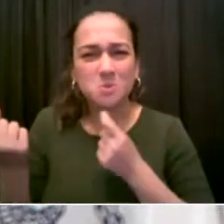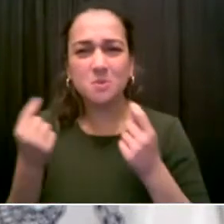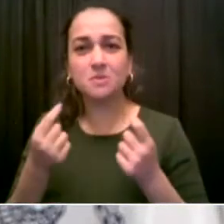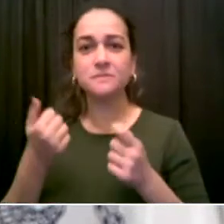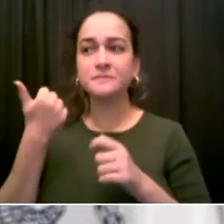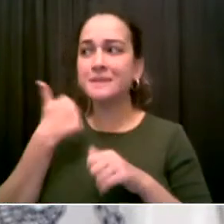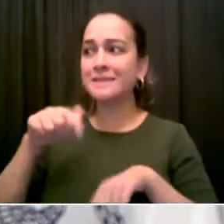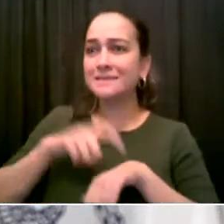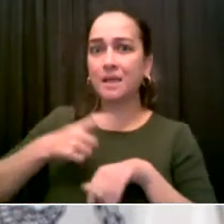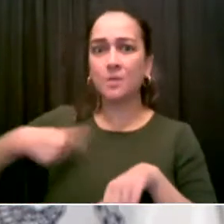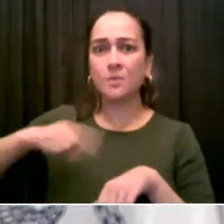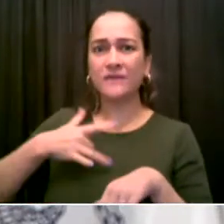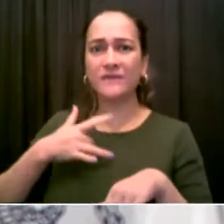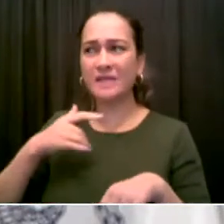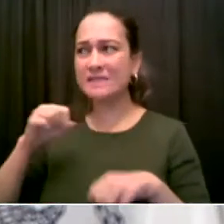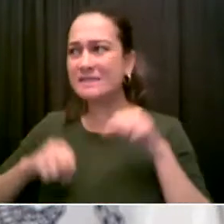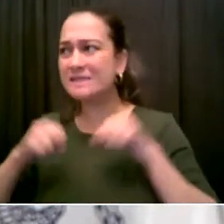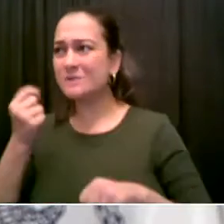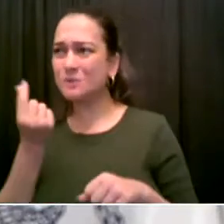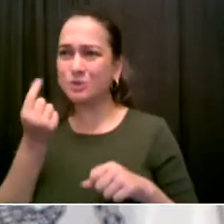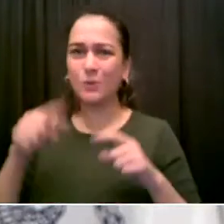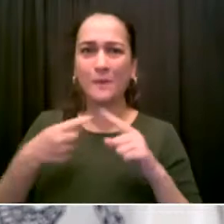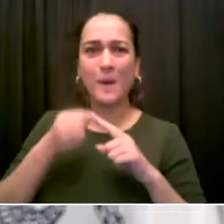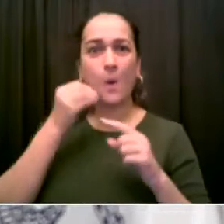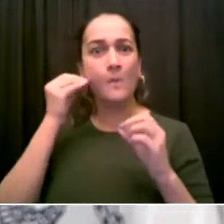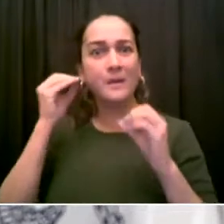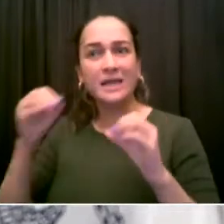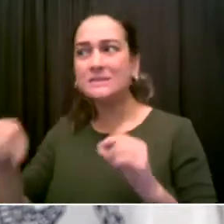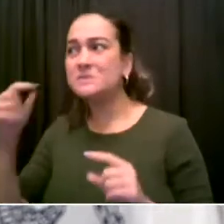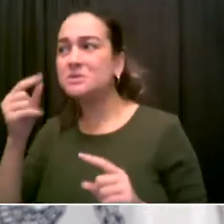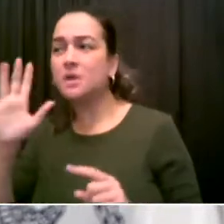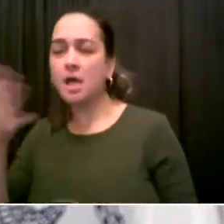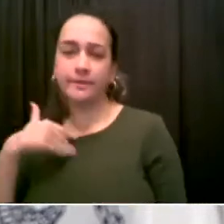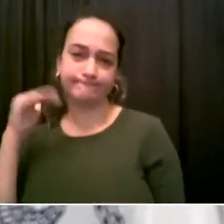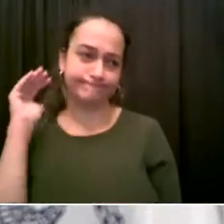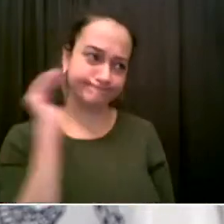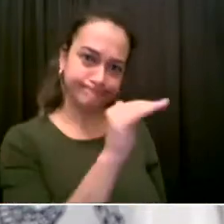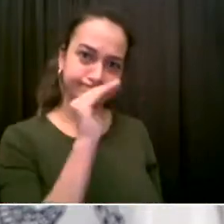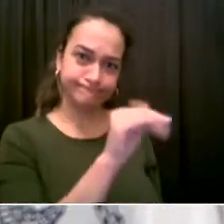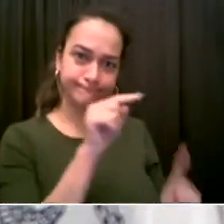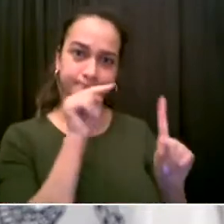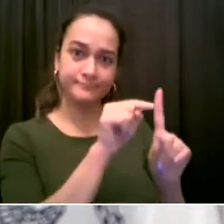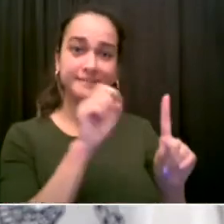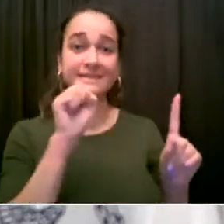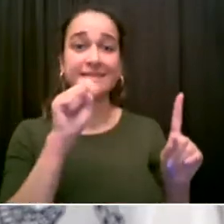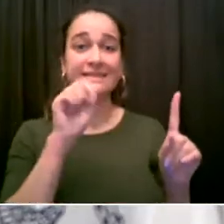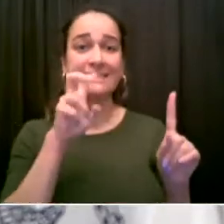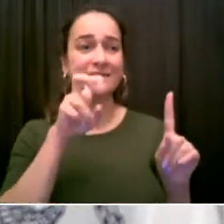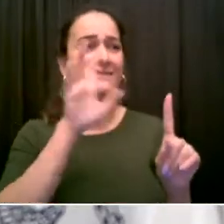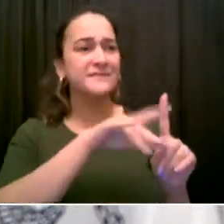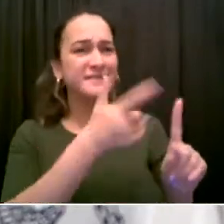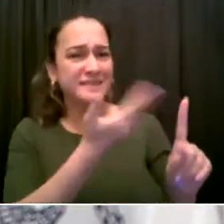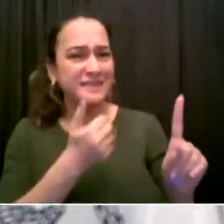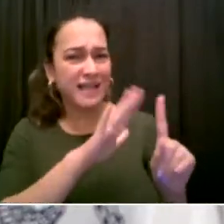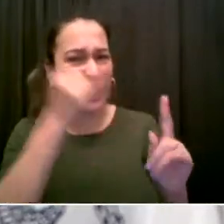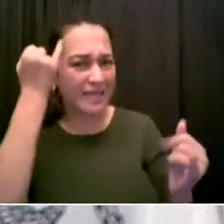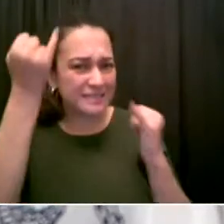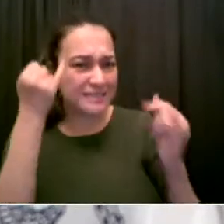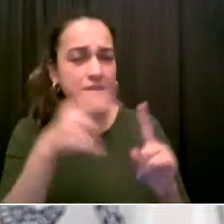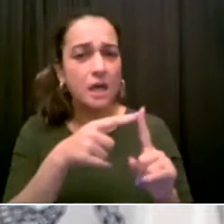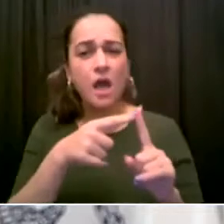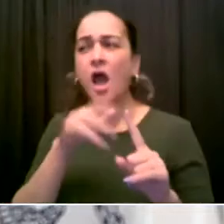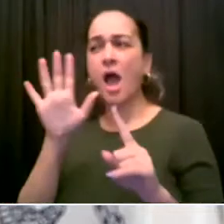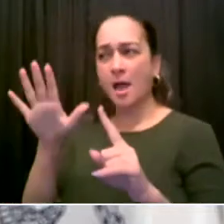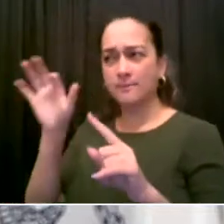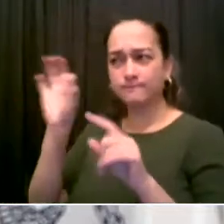EXPERTS ON